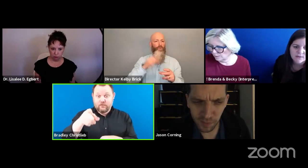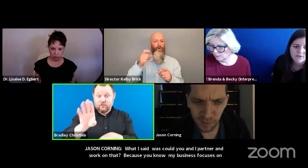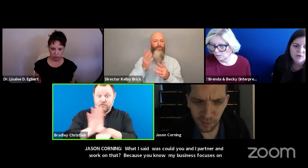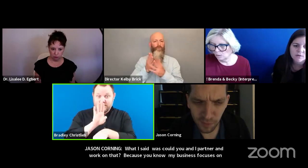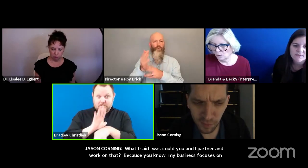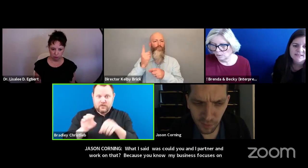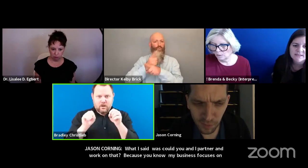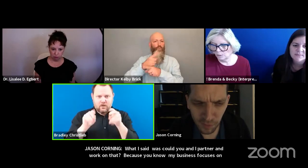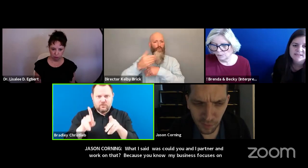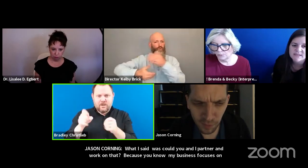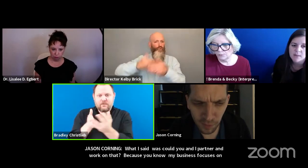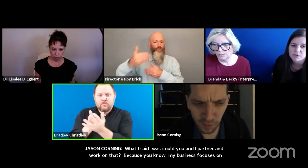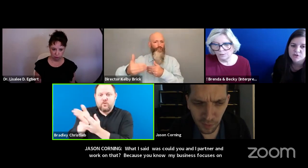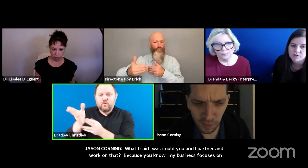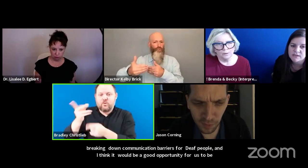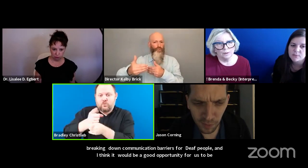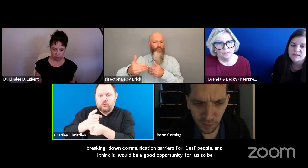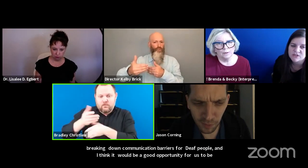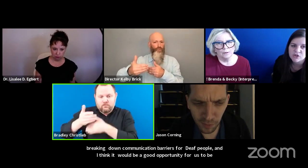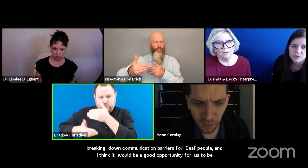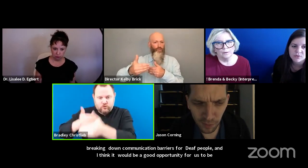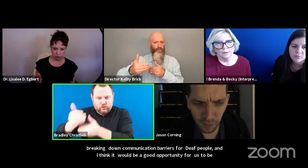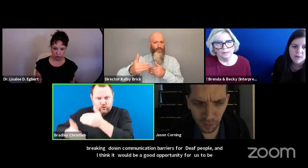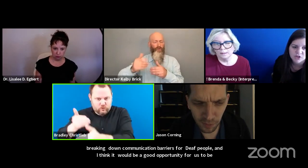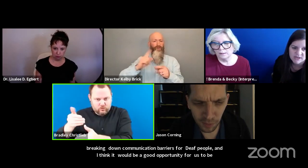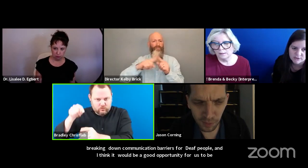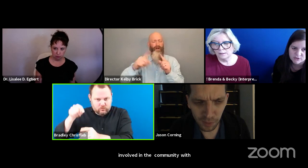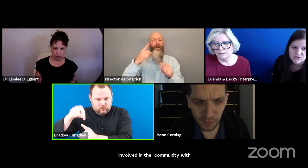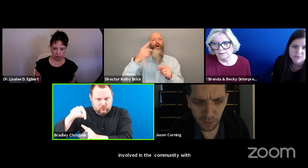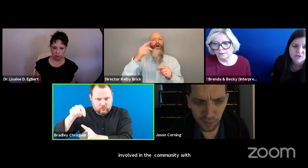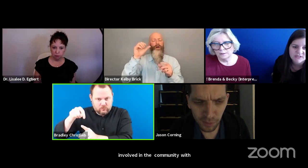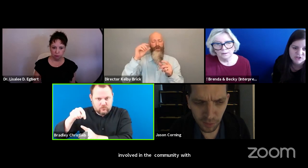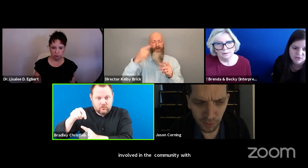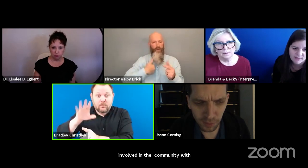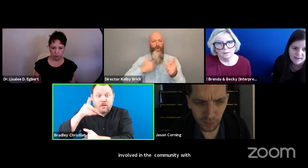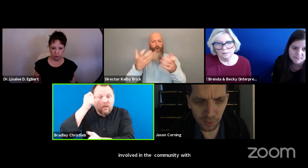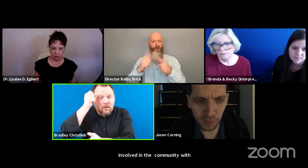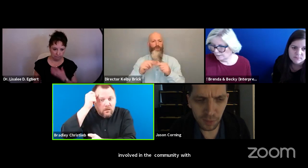So if this is a business opportunity, we need to go through the proper channels. There's a procedure for that.